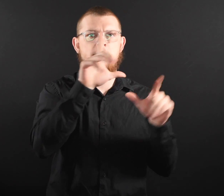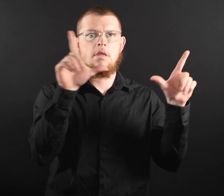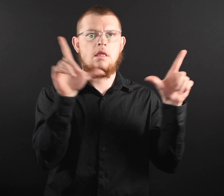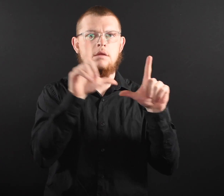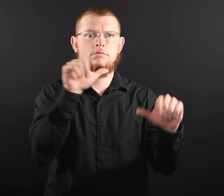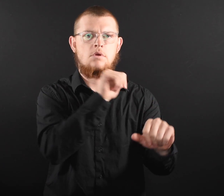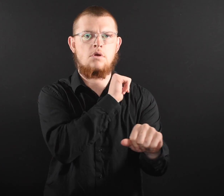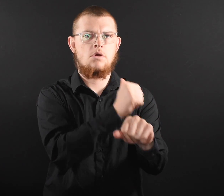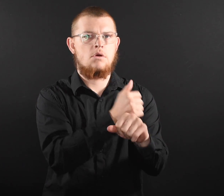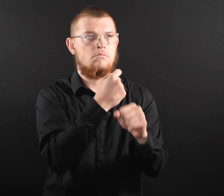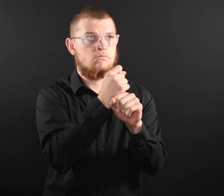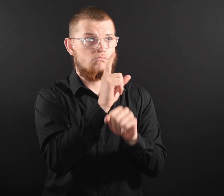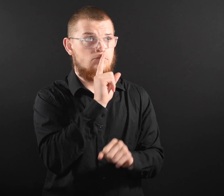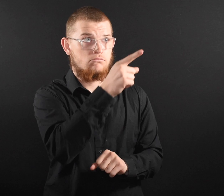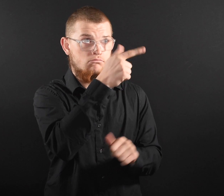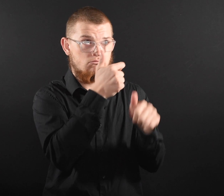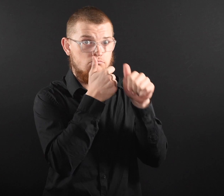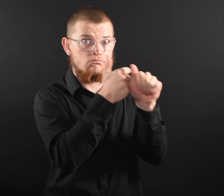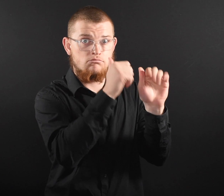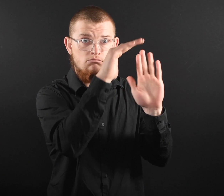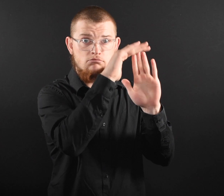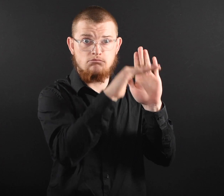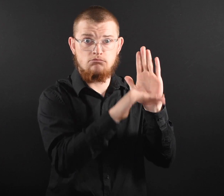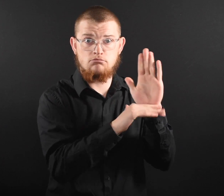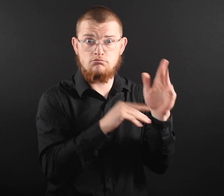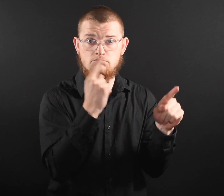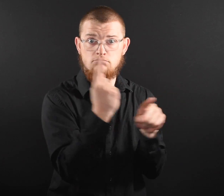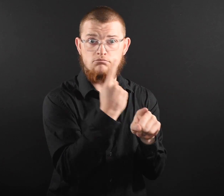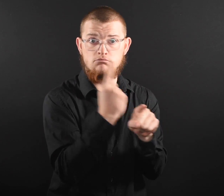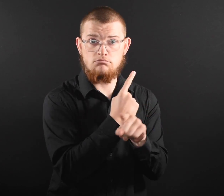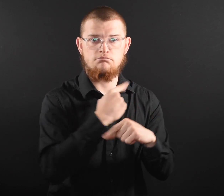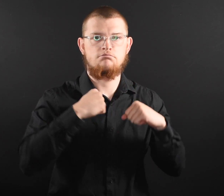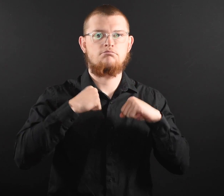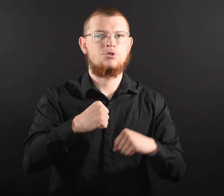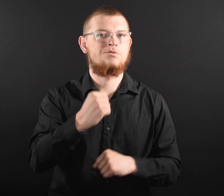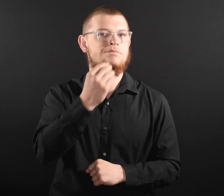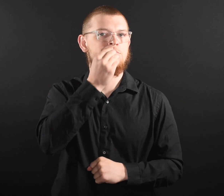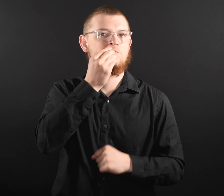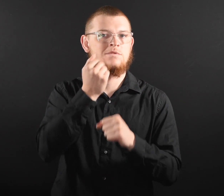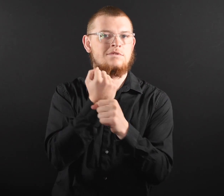licensing authority to ensure that proper precautions are taken to protect food safety.